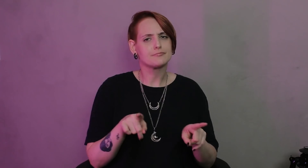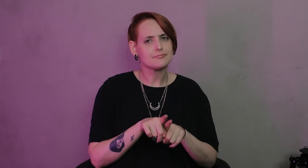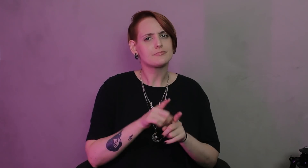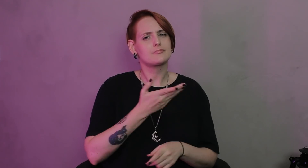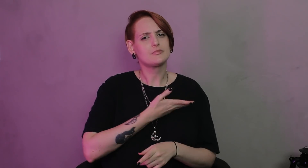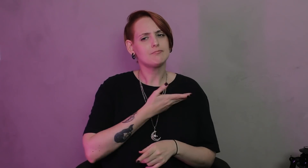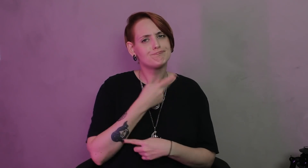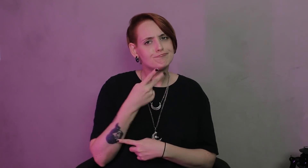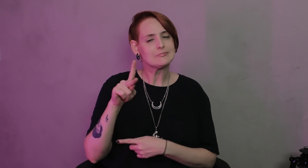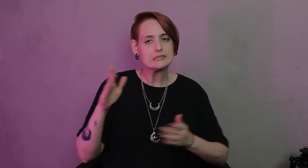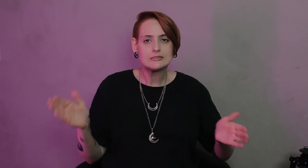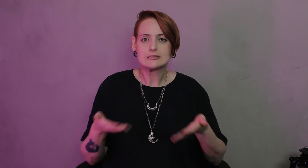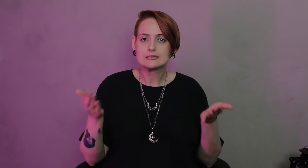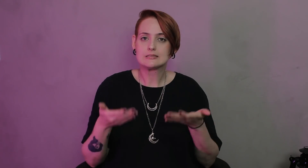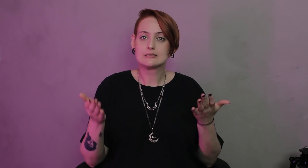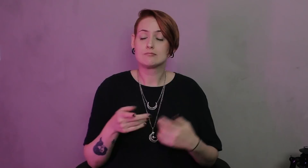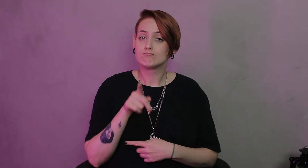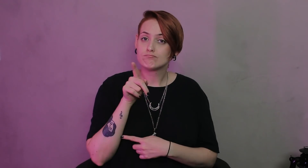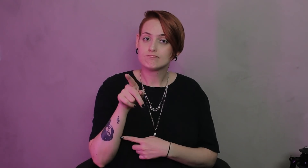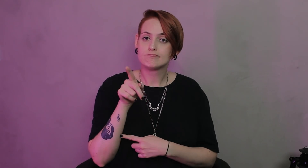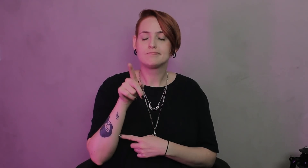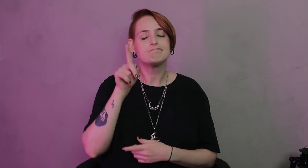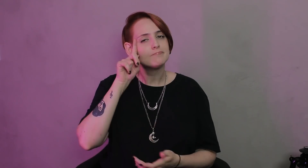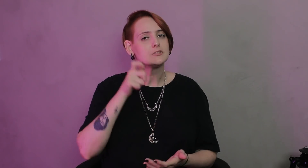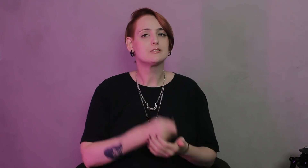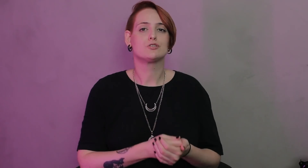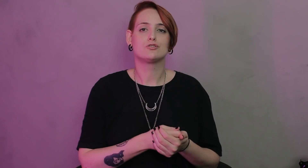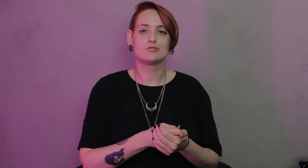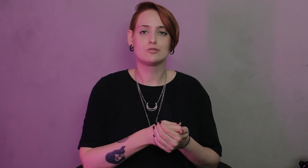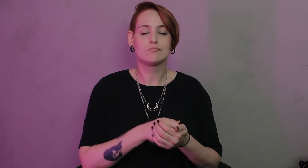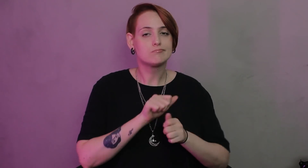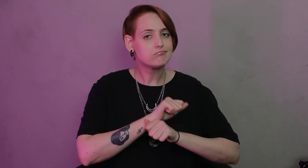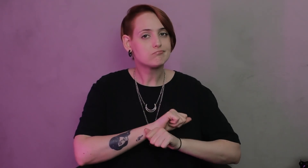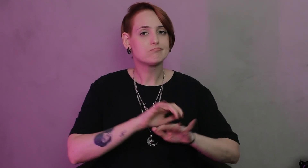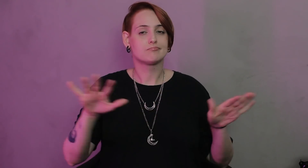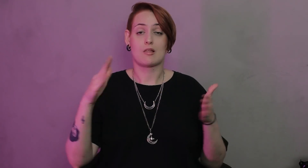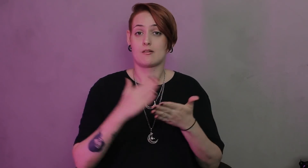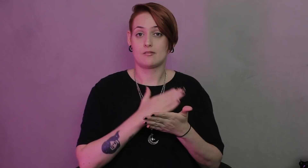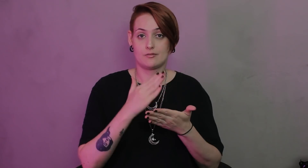and with encouragement from friends, he decided to publish the diary